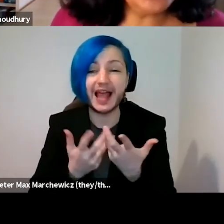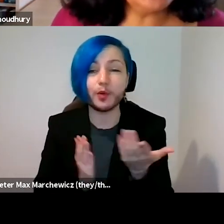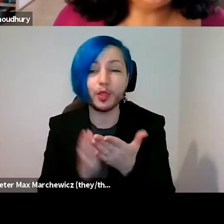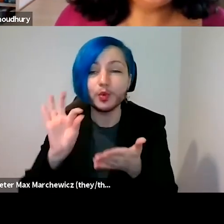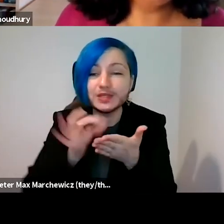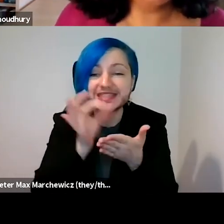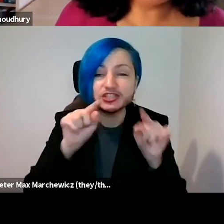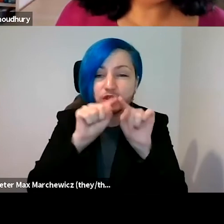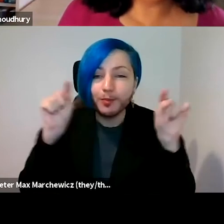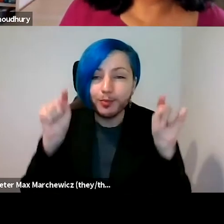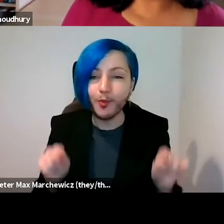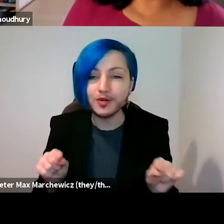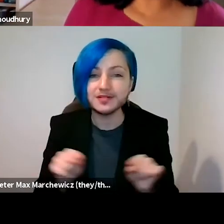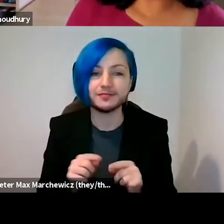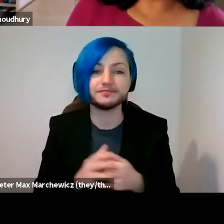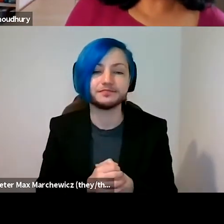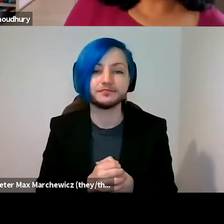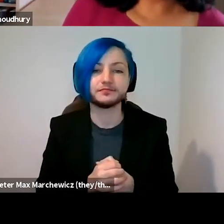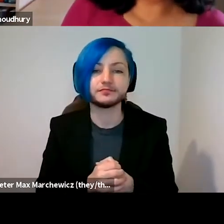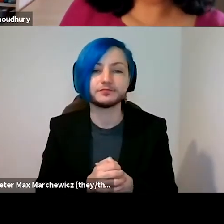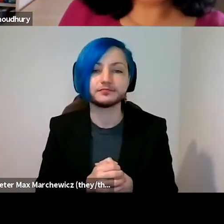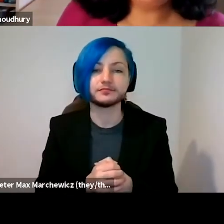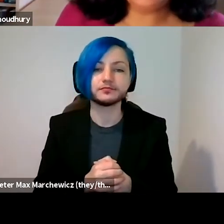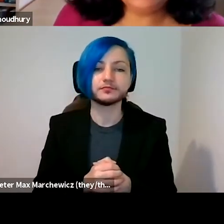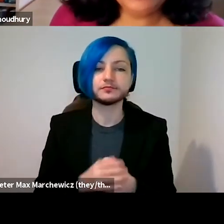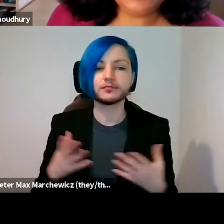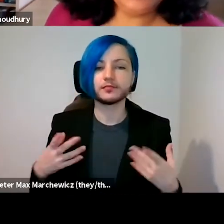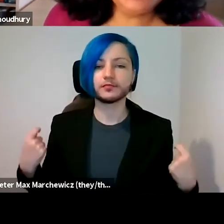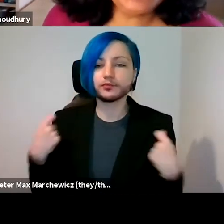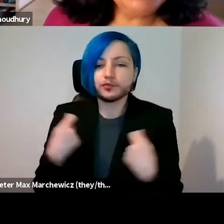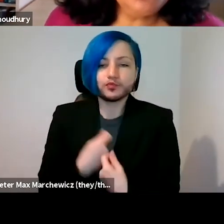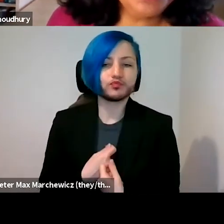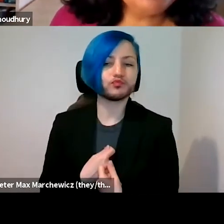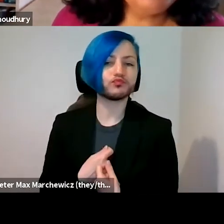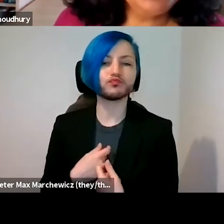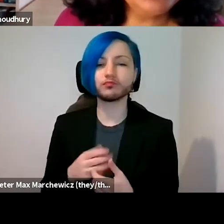'It is well,' said the old lady, wrapping herself up in a rich cashmere, 'that there is some way of knowing